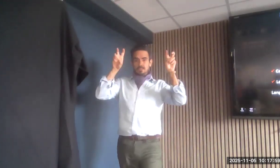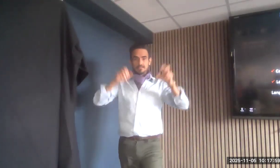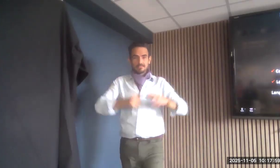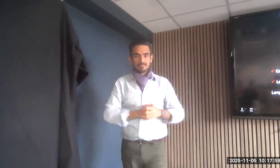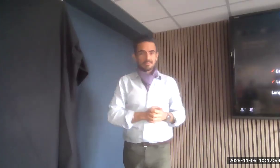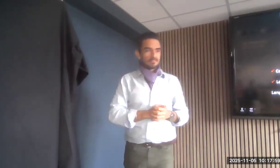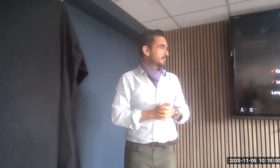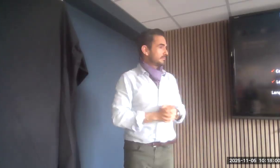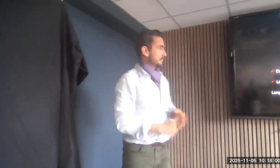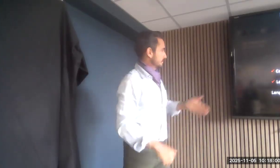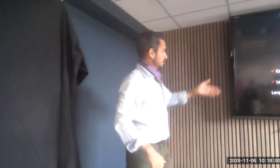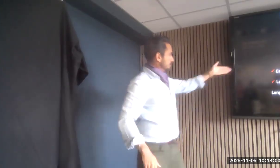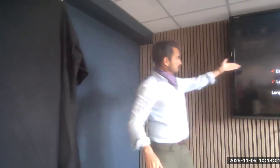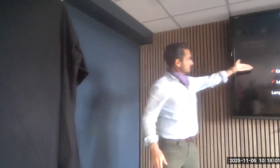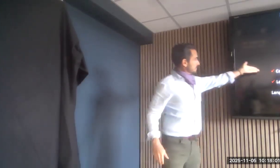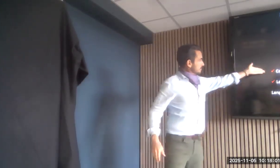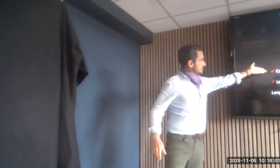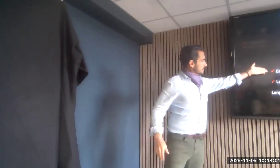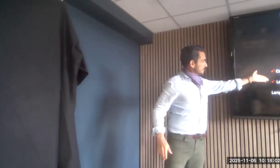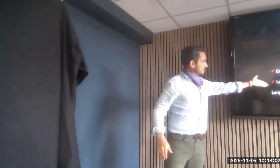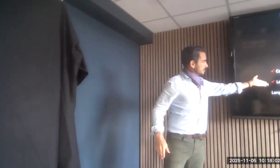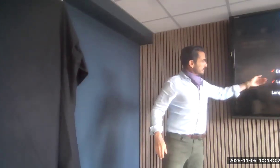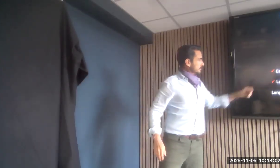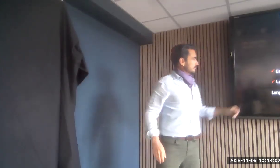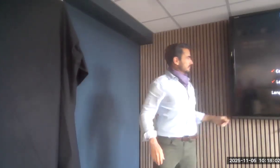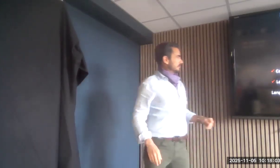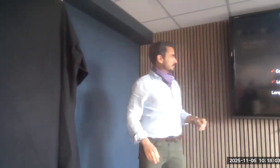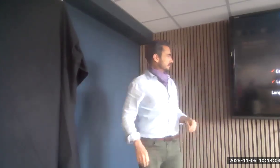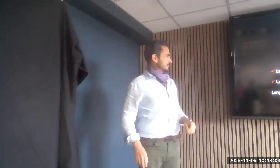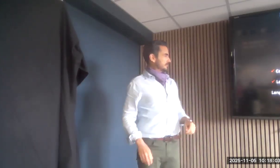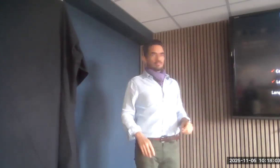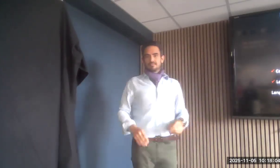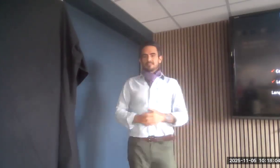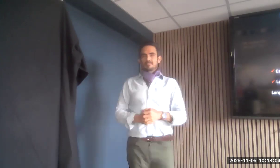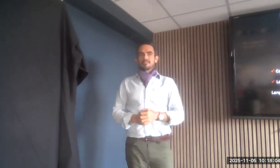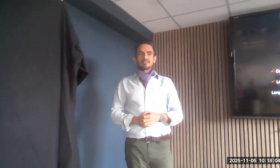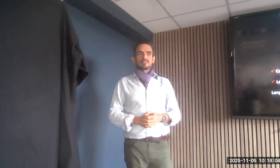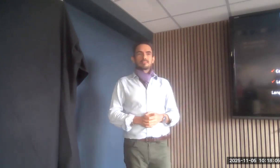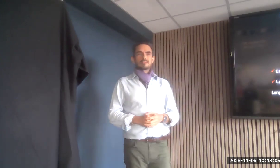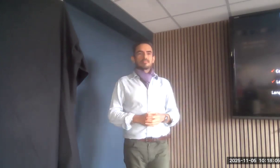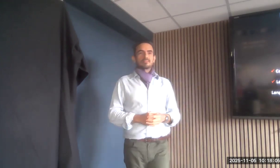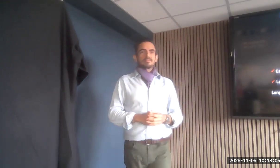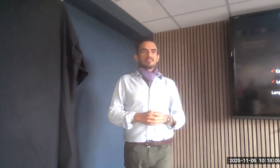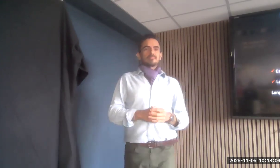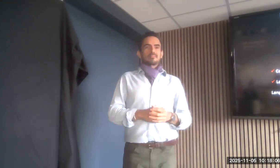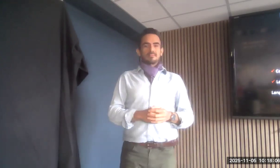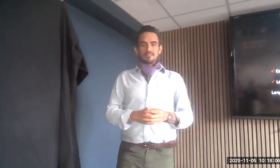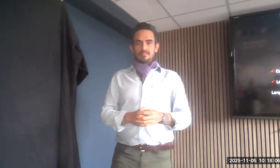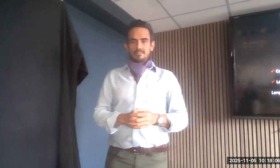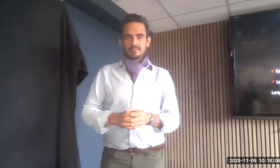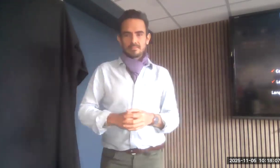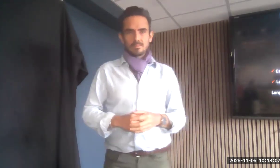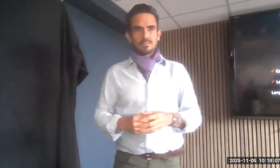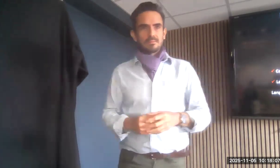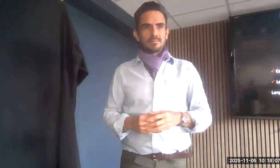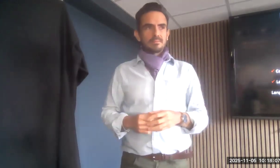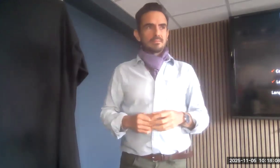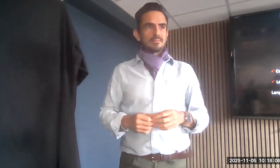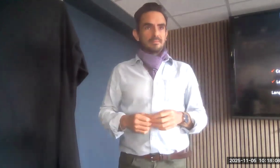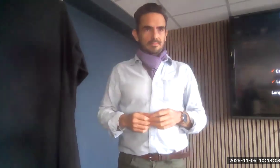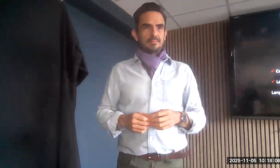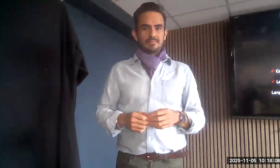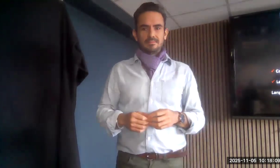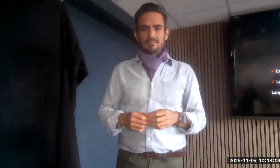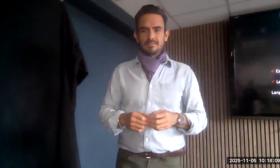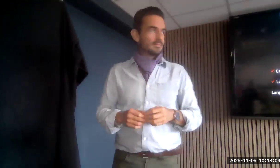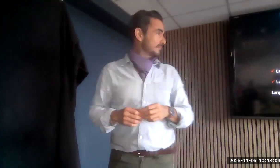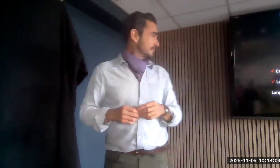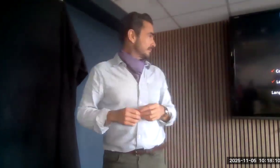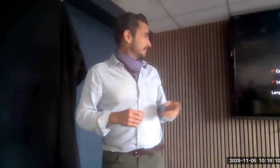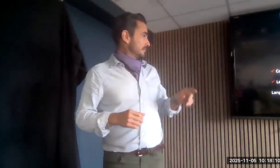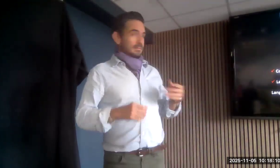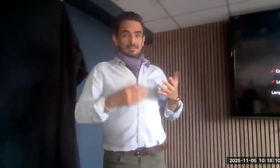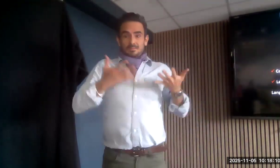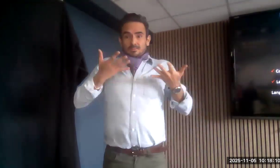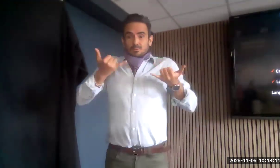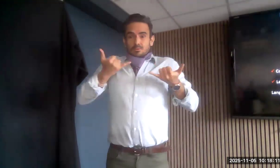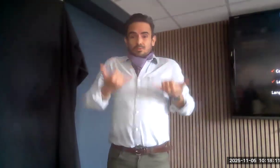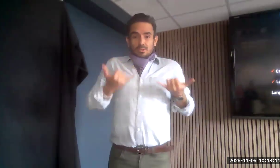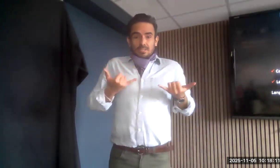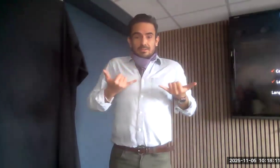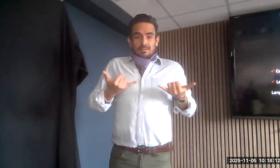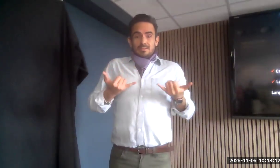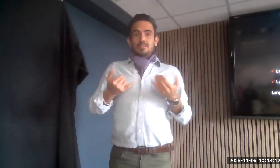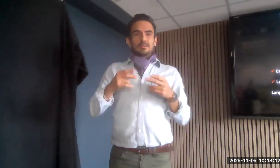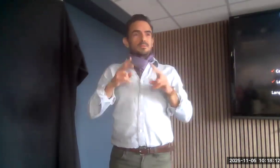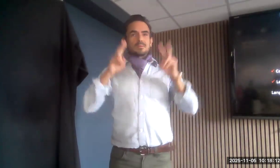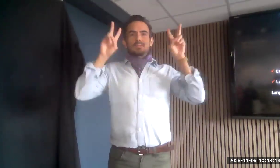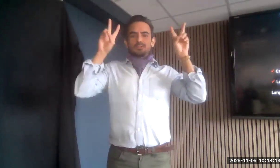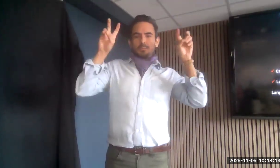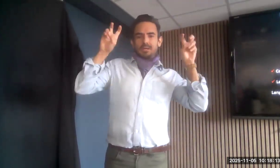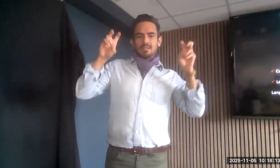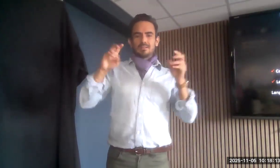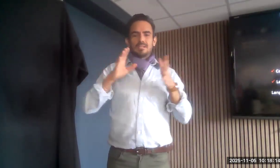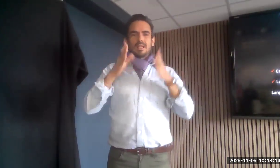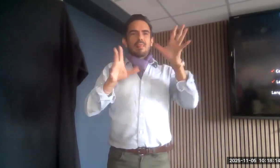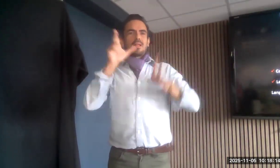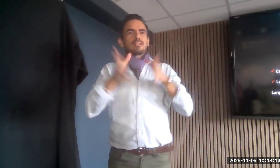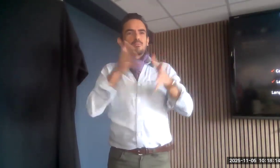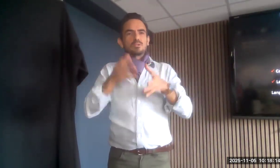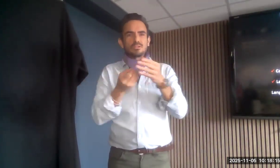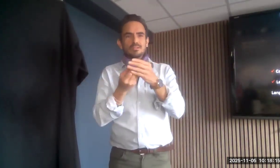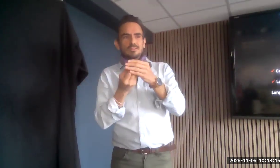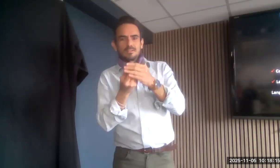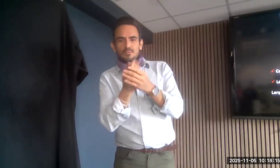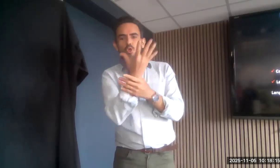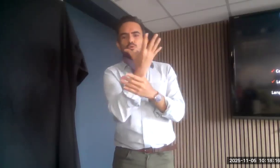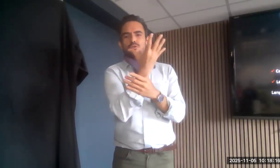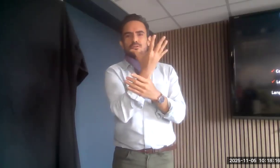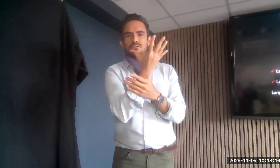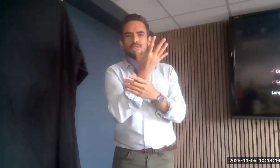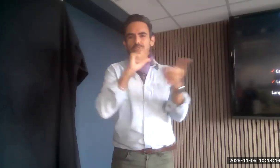So we can see the the topics here, the themes for each lecture series, or each lecture, rather.